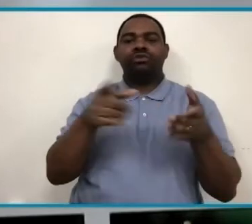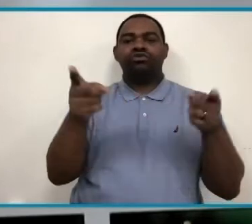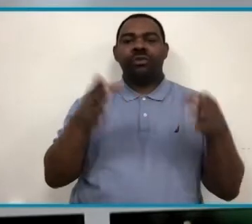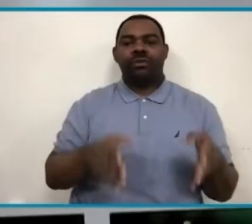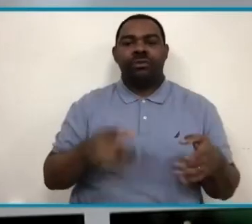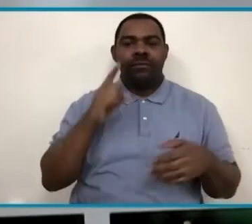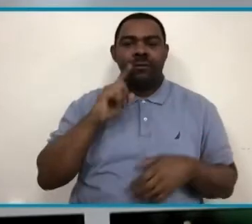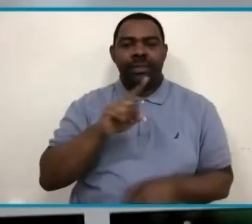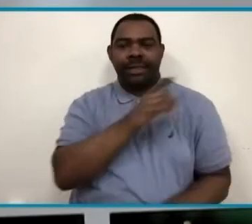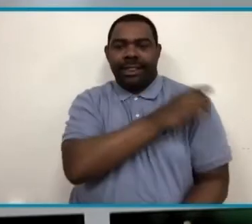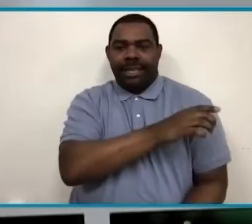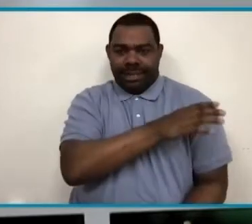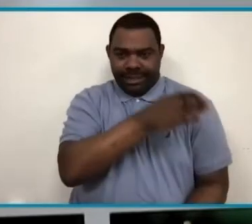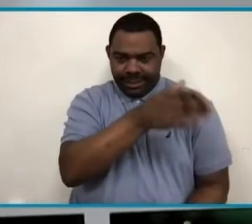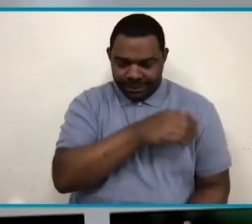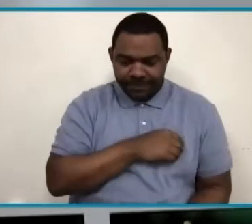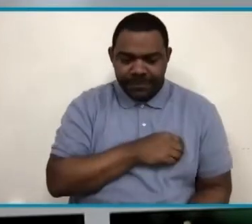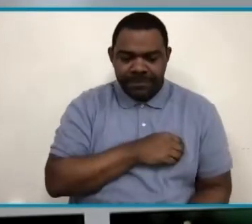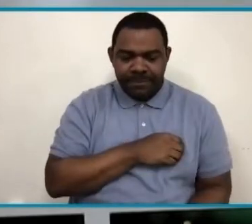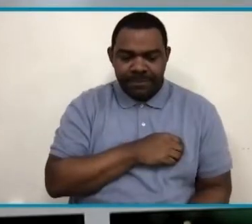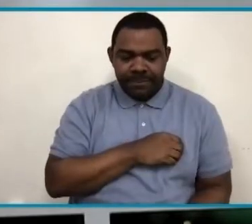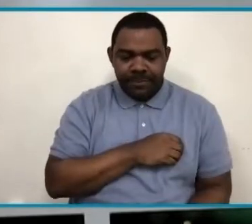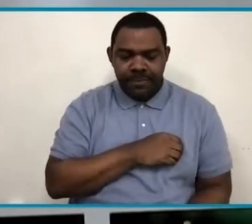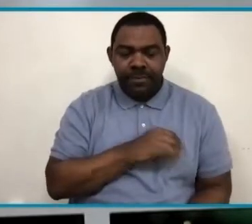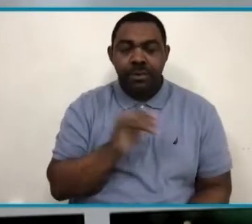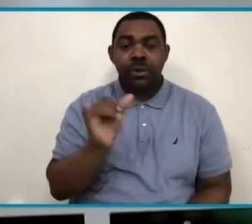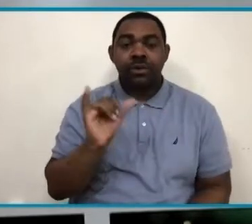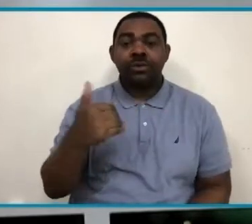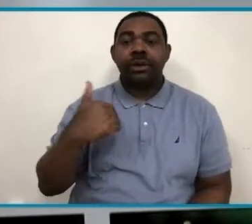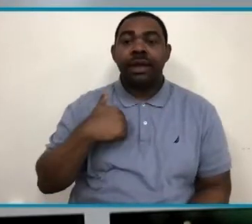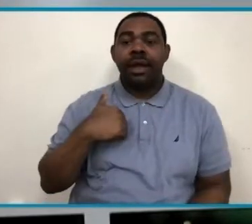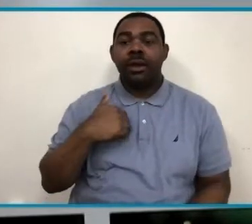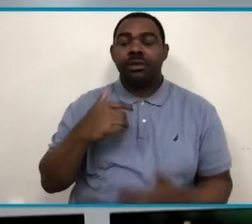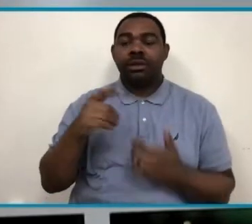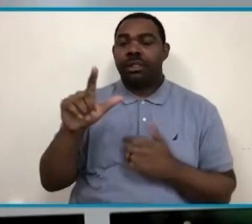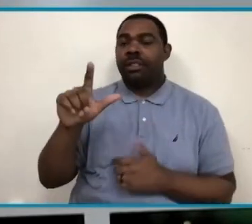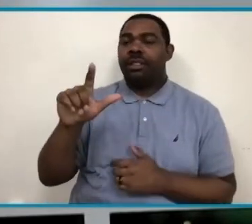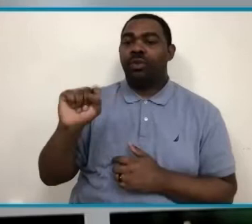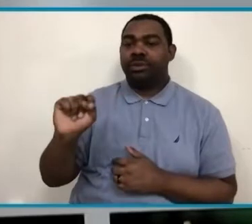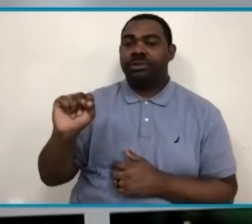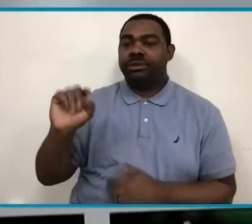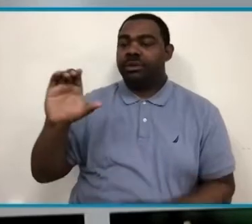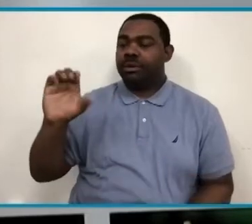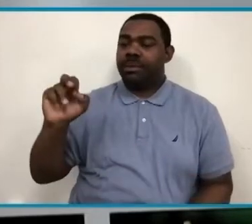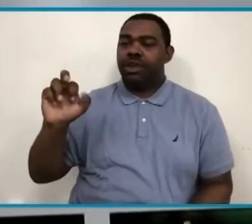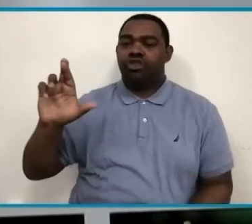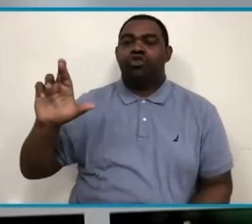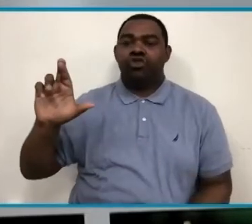And we also had Lieutenant Commander Reynolds who's a neurologist join our team.